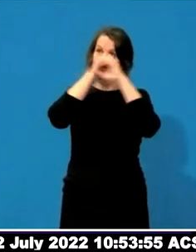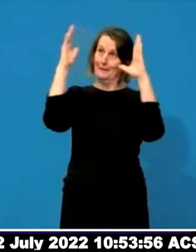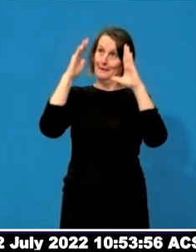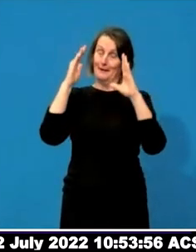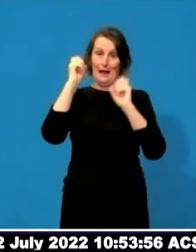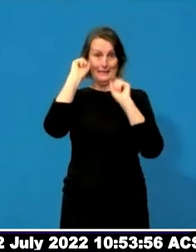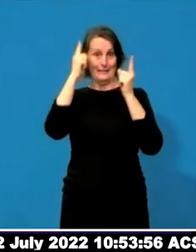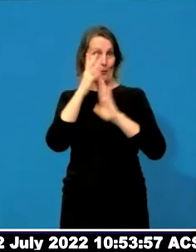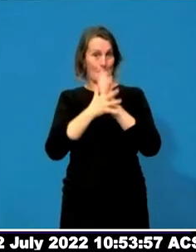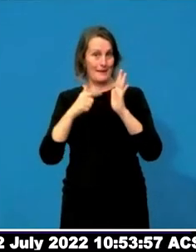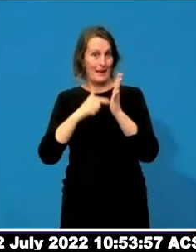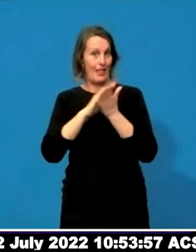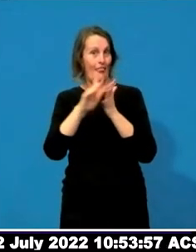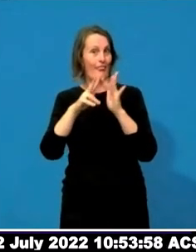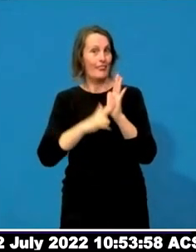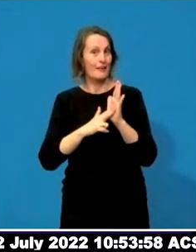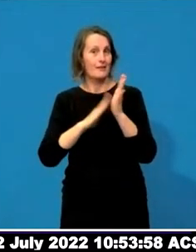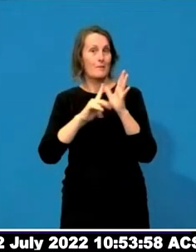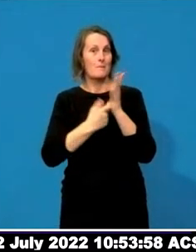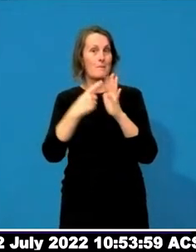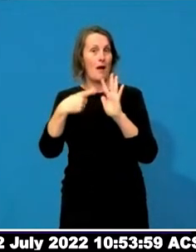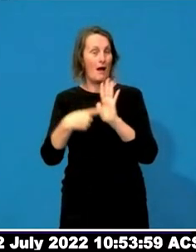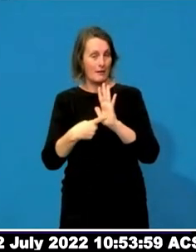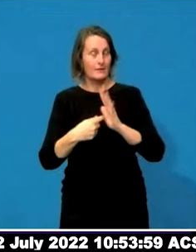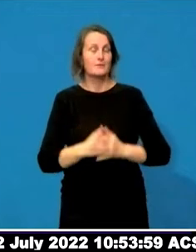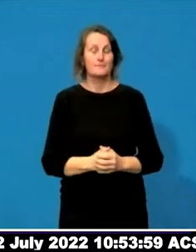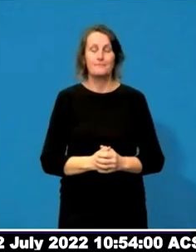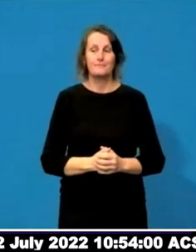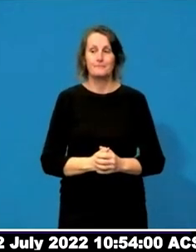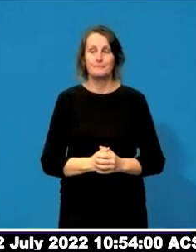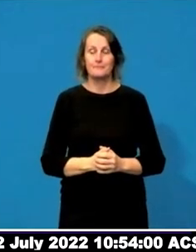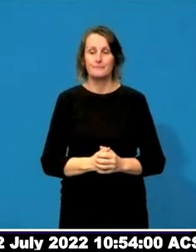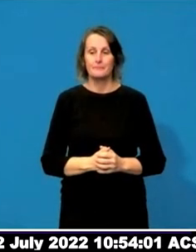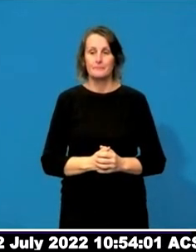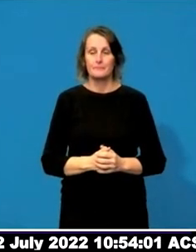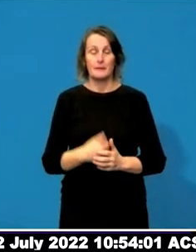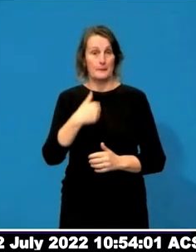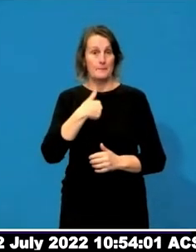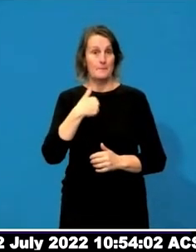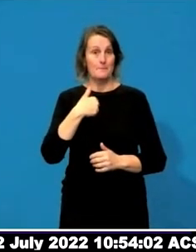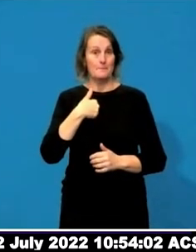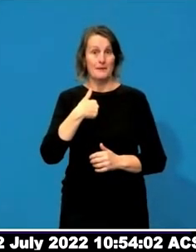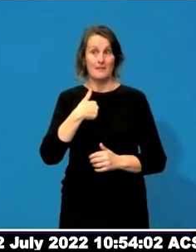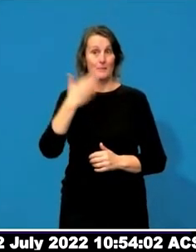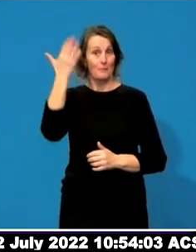And I was a Public Guardian when the NDIS was rolled out.